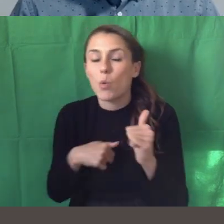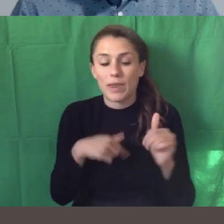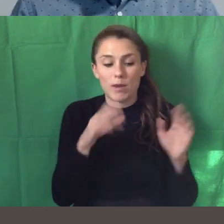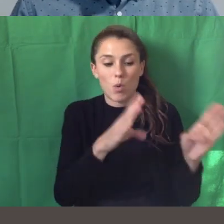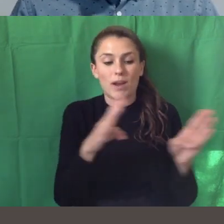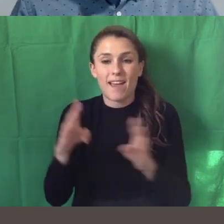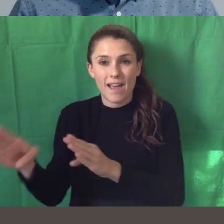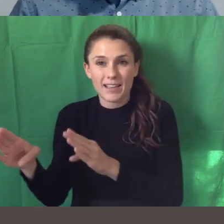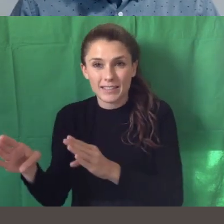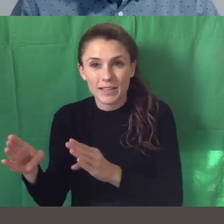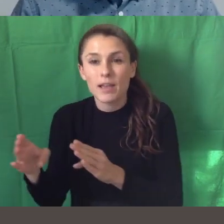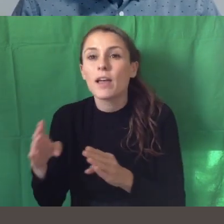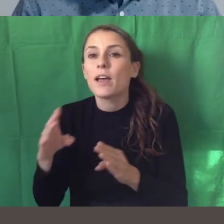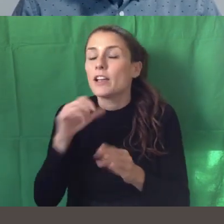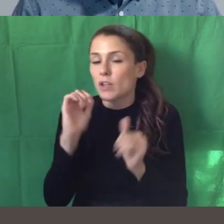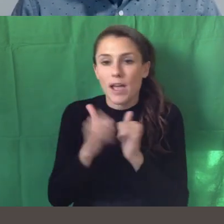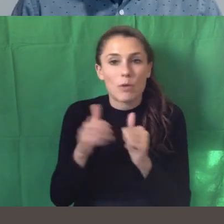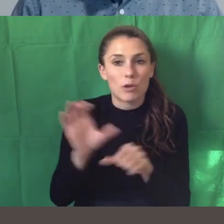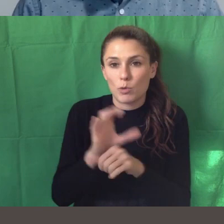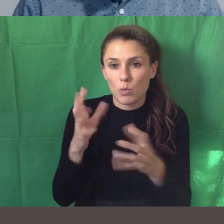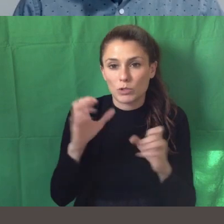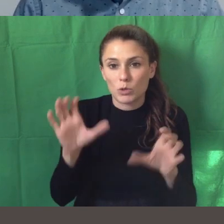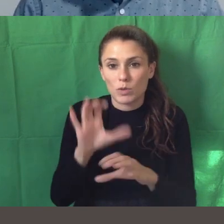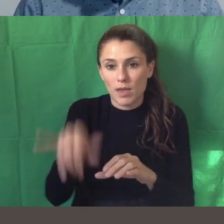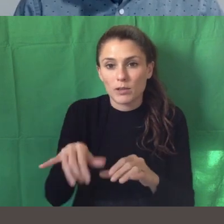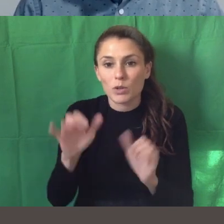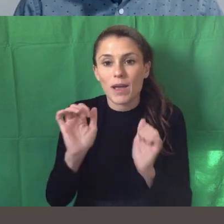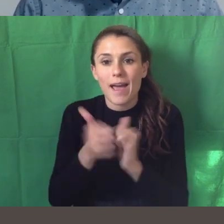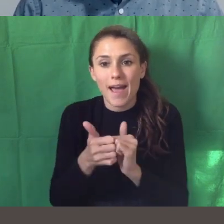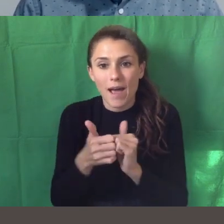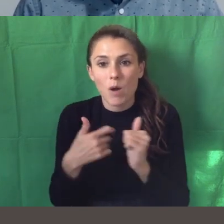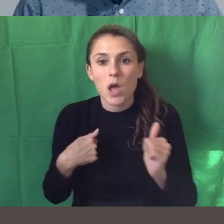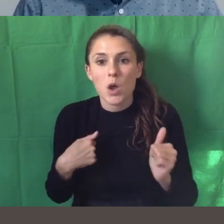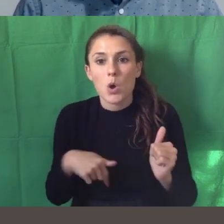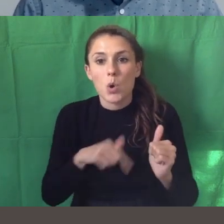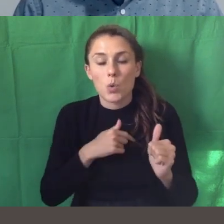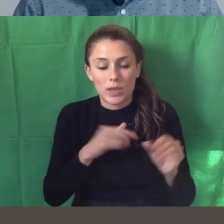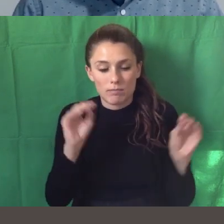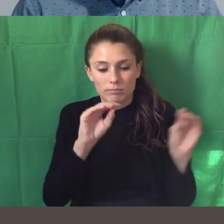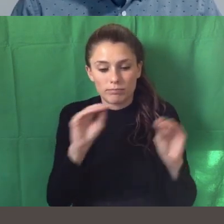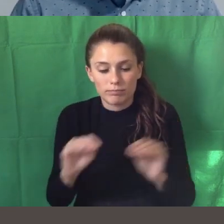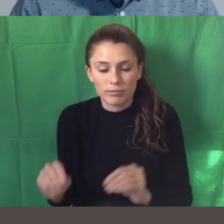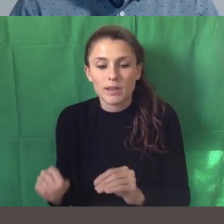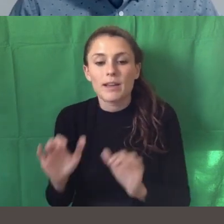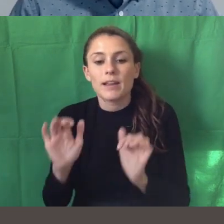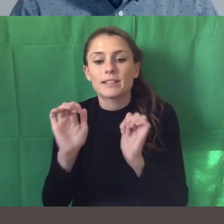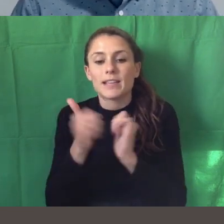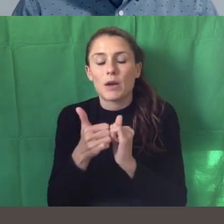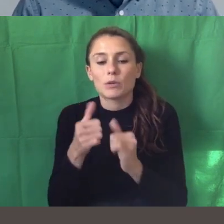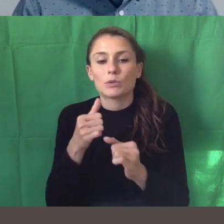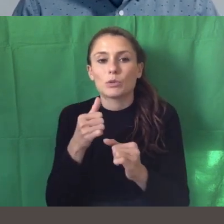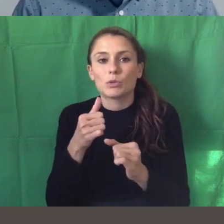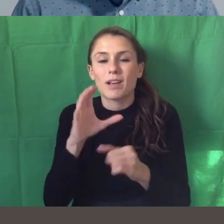So part of this process of compiling is reordering it in a way that makes sense on a computer.